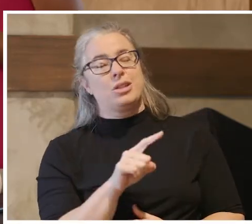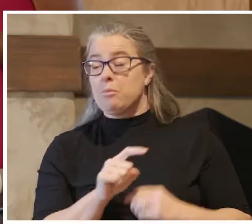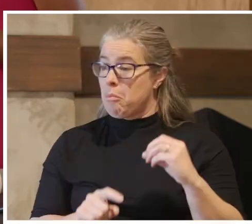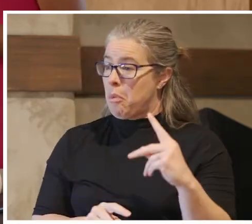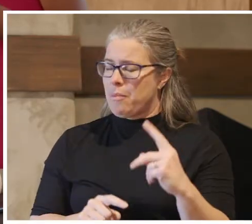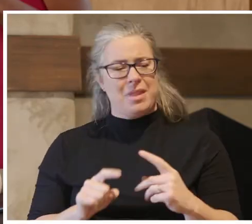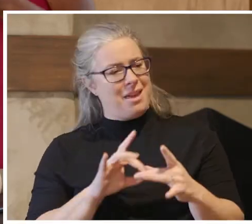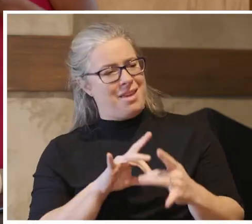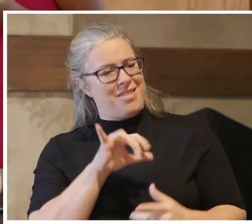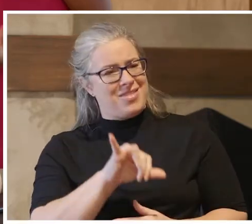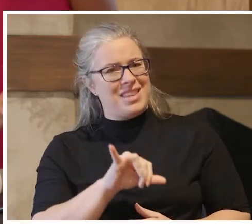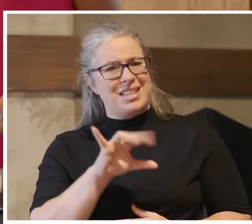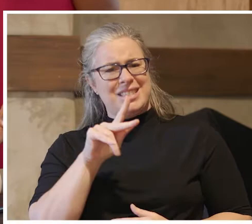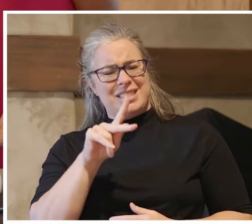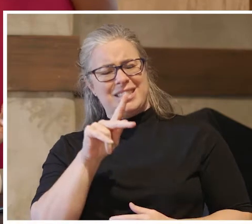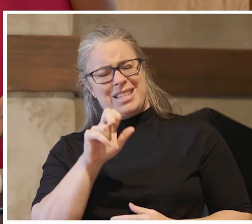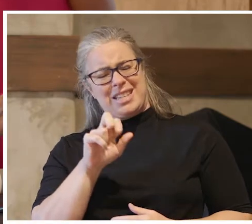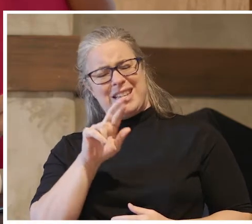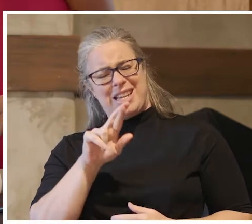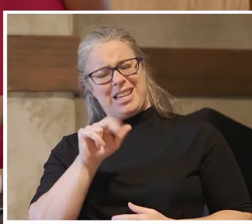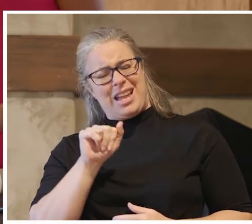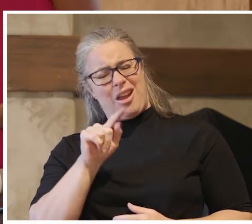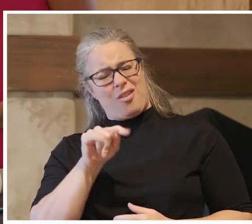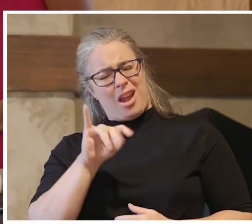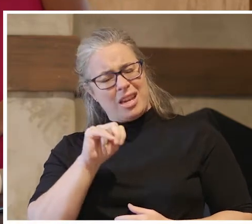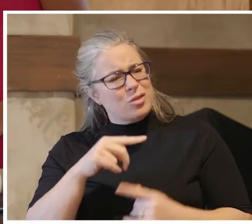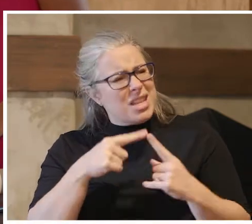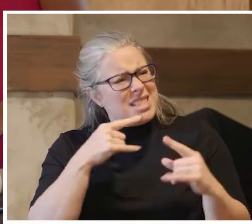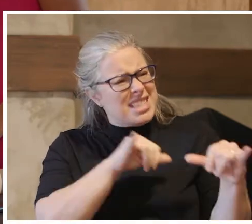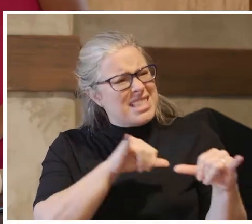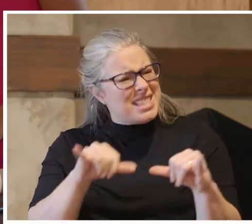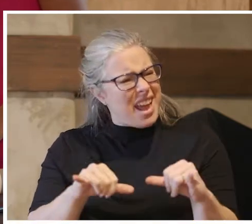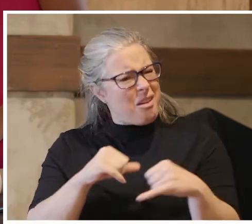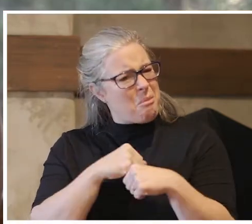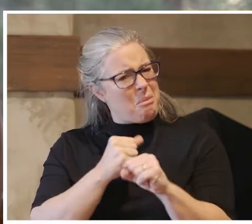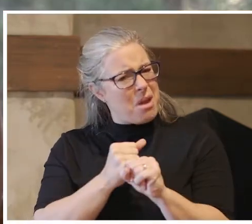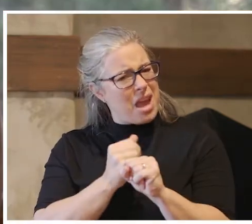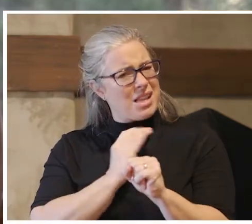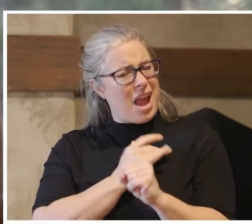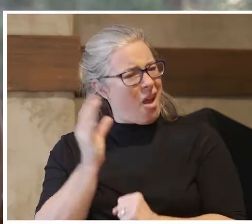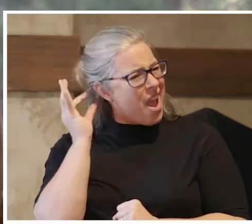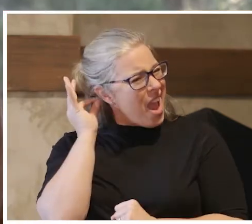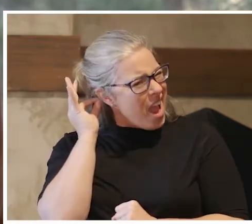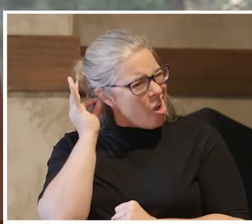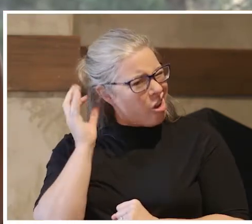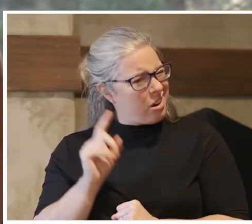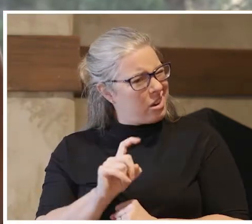Okay. - About this keratin, Yes. - You said that it's the same thing that our hair is made of?